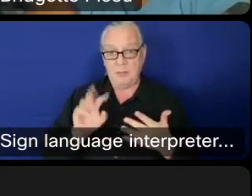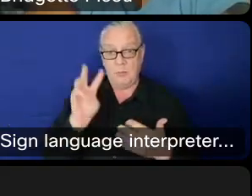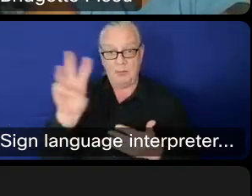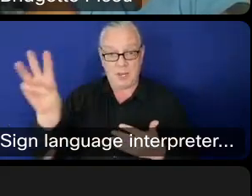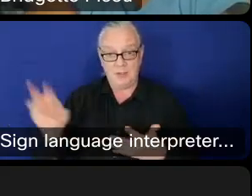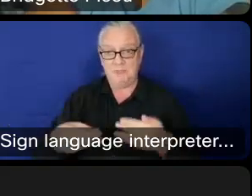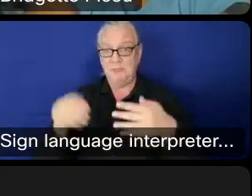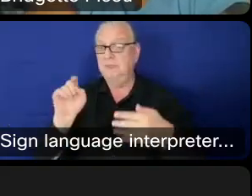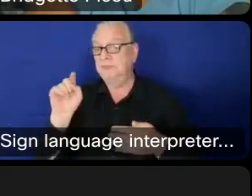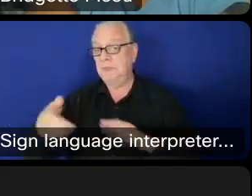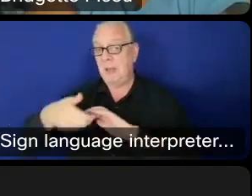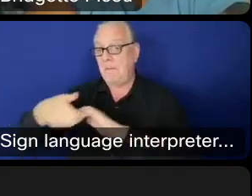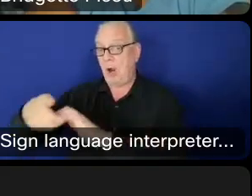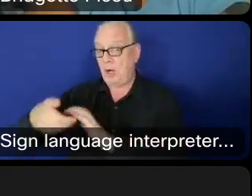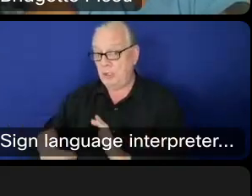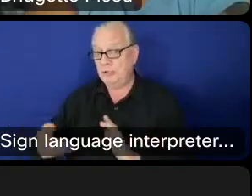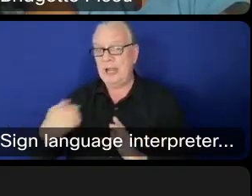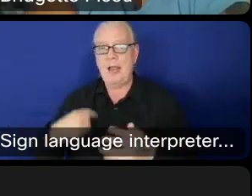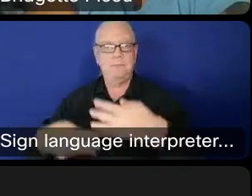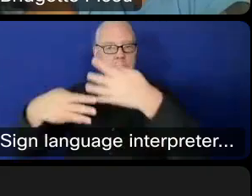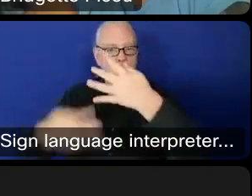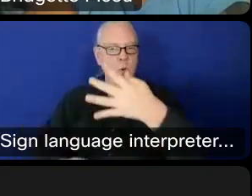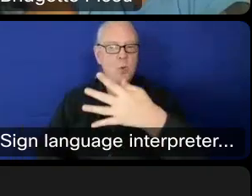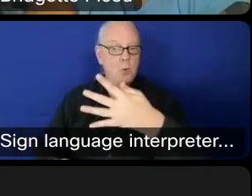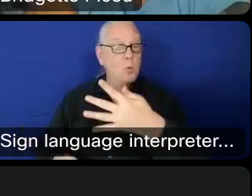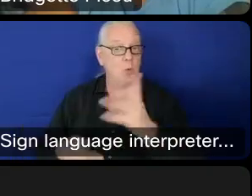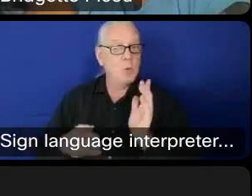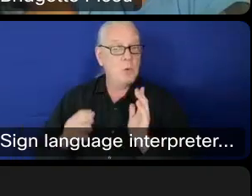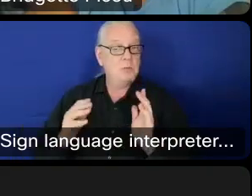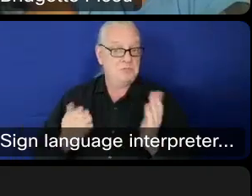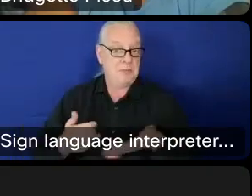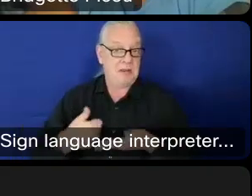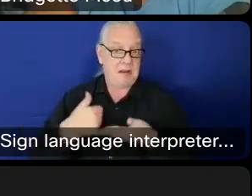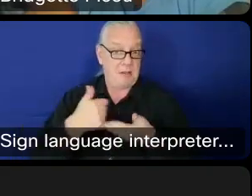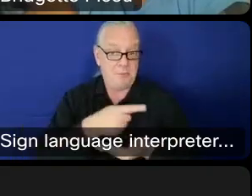resources available there that may help with you finding